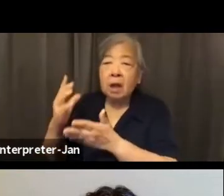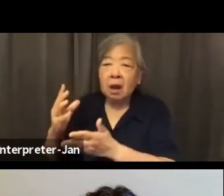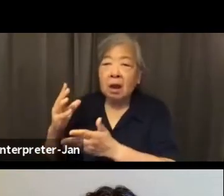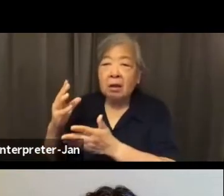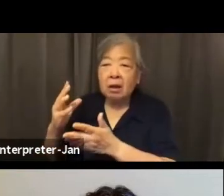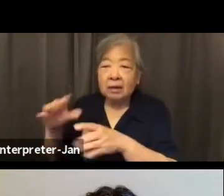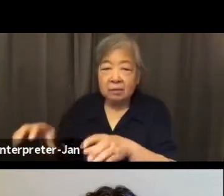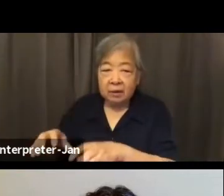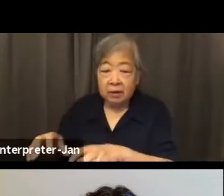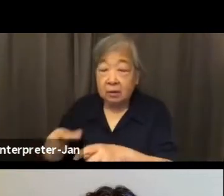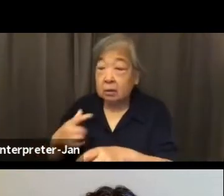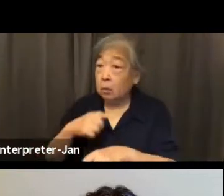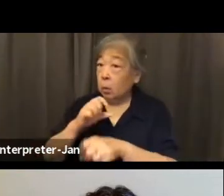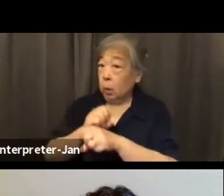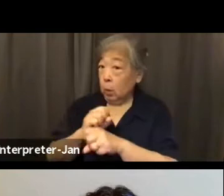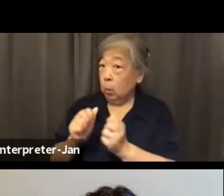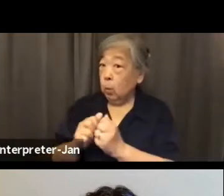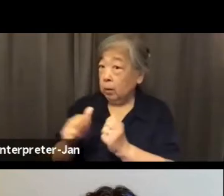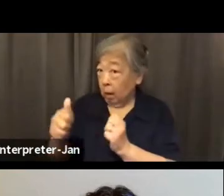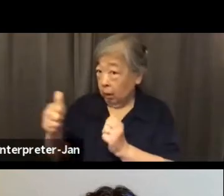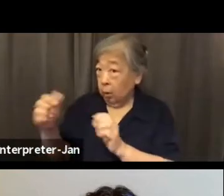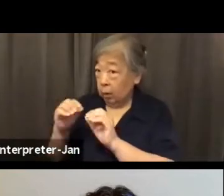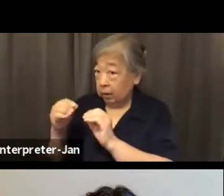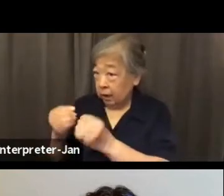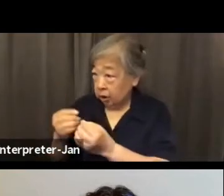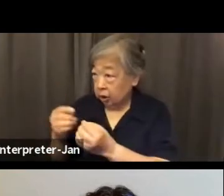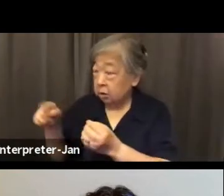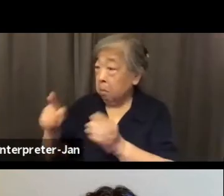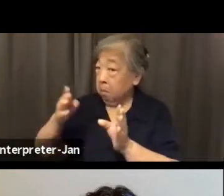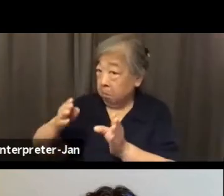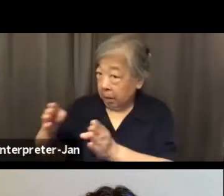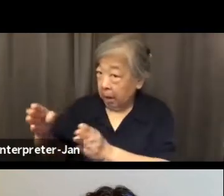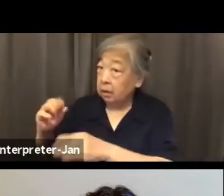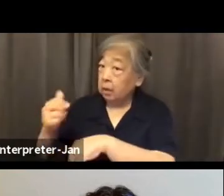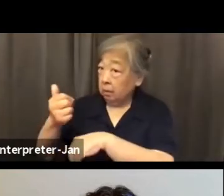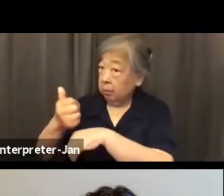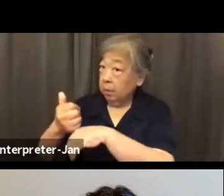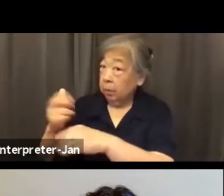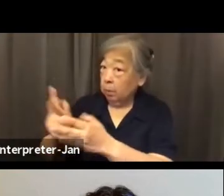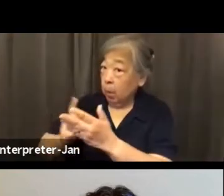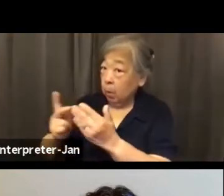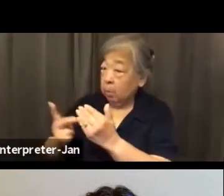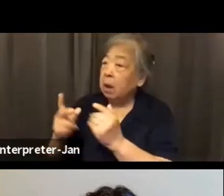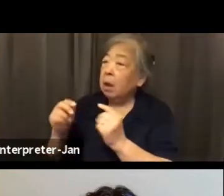organizations who plan and implement the program, and they're the ones who often design the